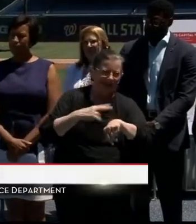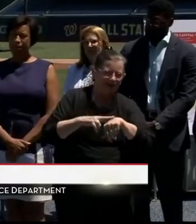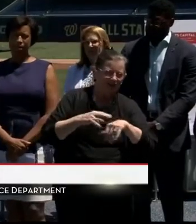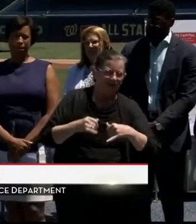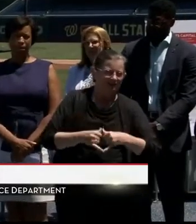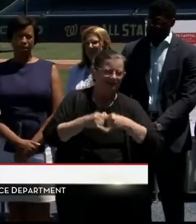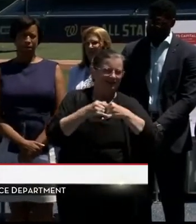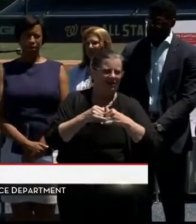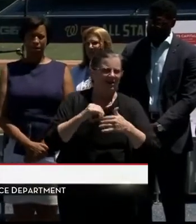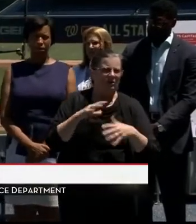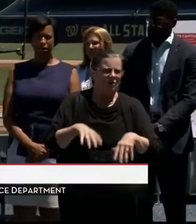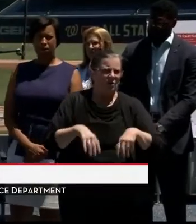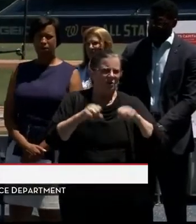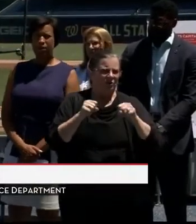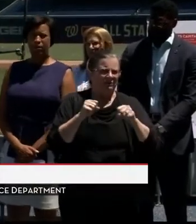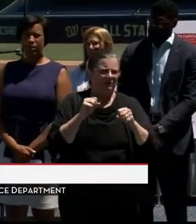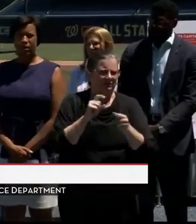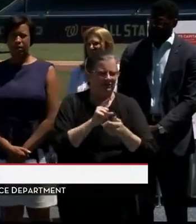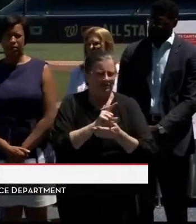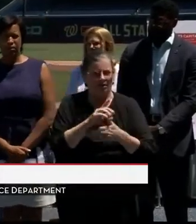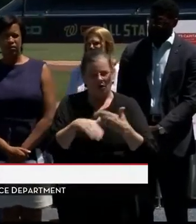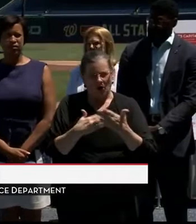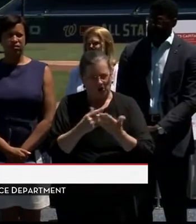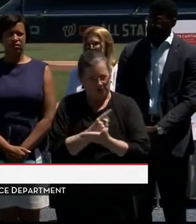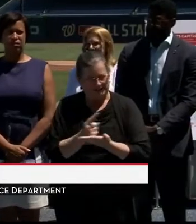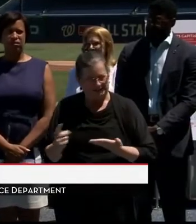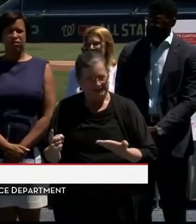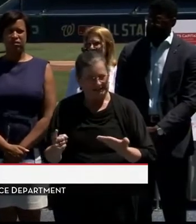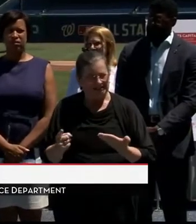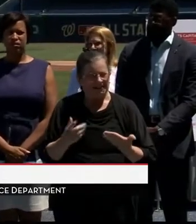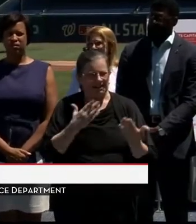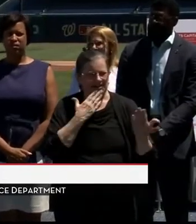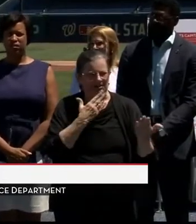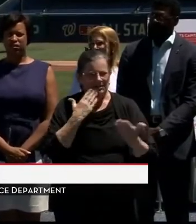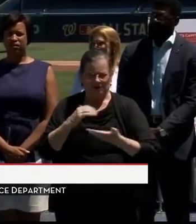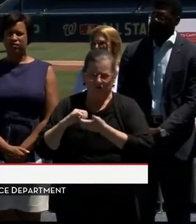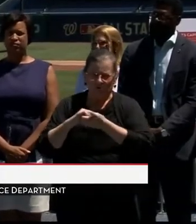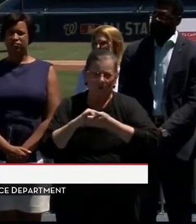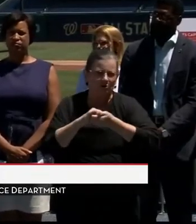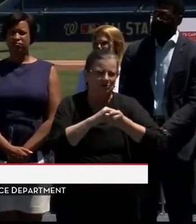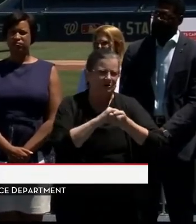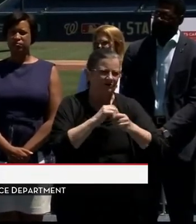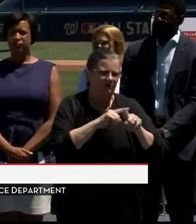I ALSO WANT TO TAKE A MOMENT TO THANK ALL OF OUR PARTNERS WHO HAVE WORKED SO HARD WITH US OVER THE PAST SEVERAL MONTHS TO